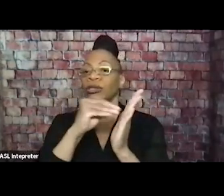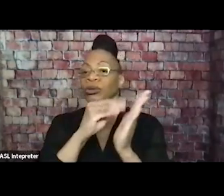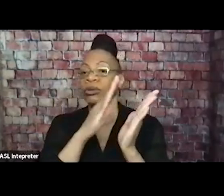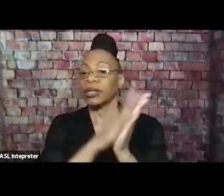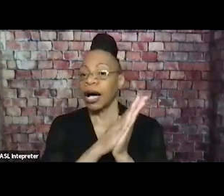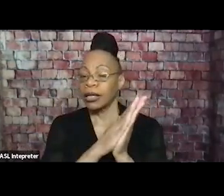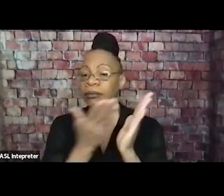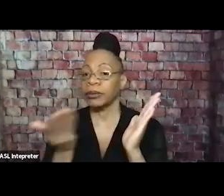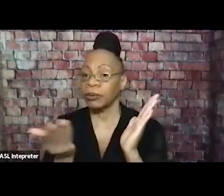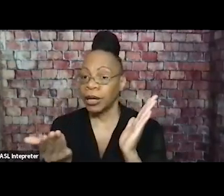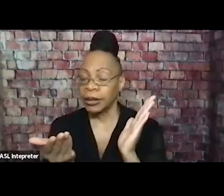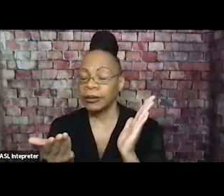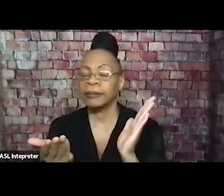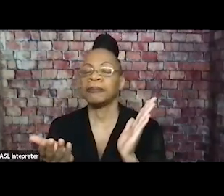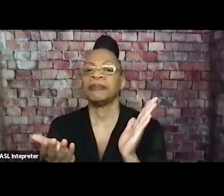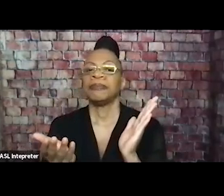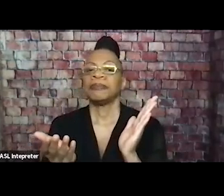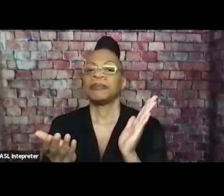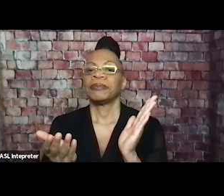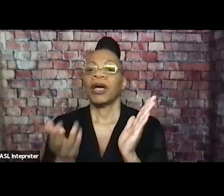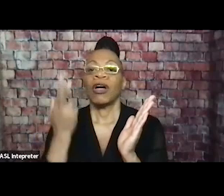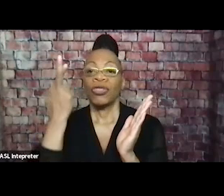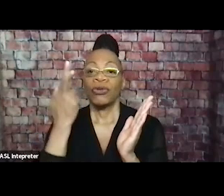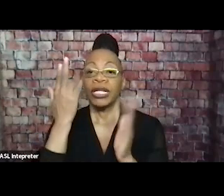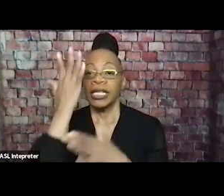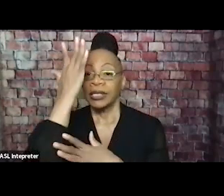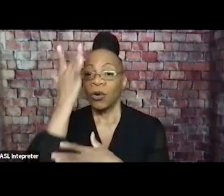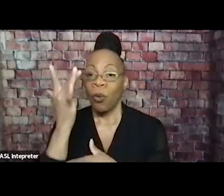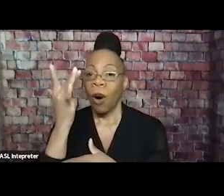is the reasons why it was prescribed